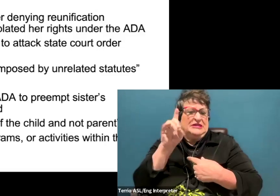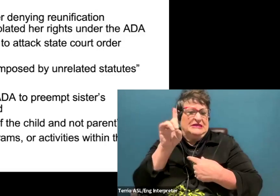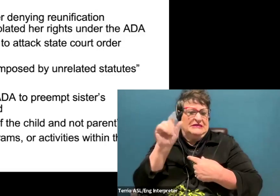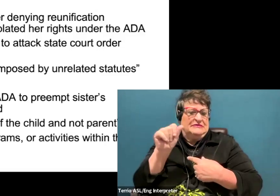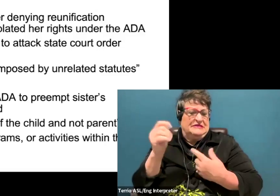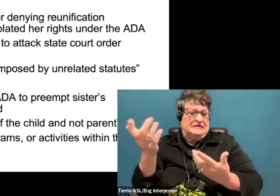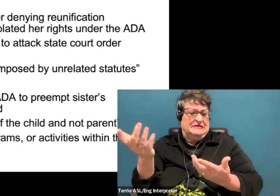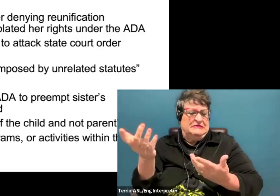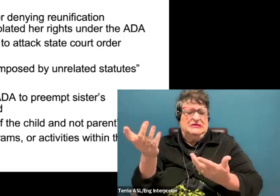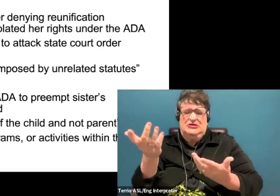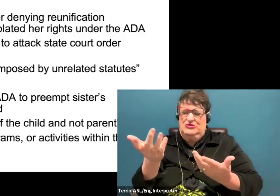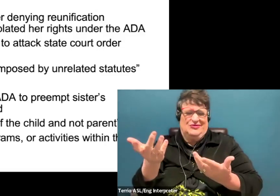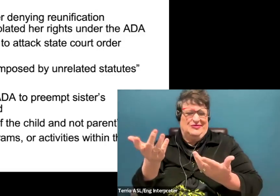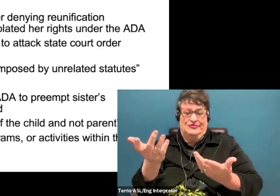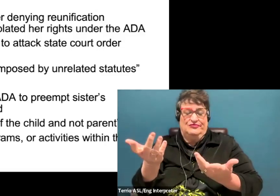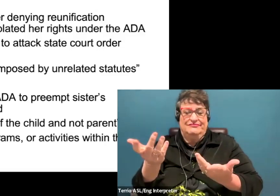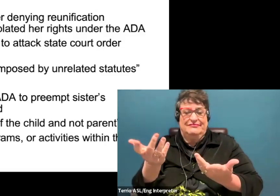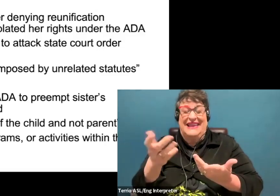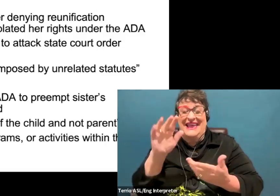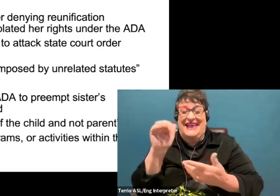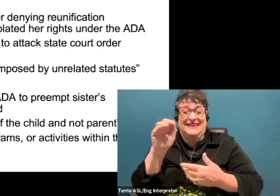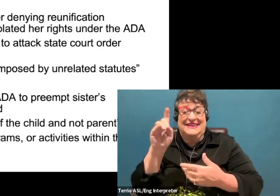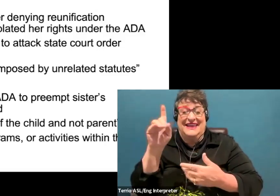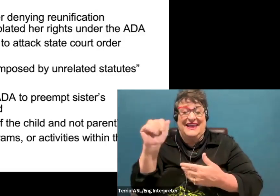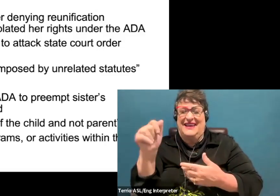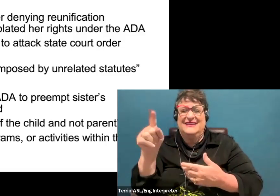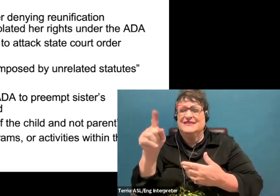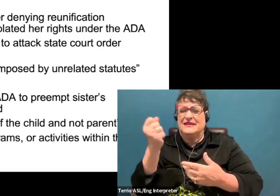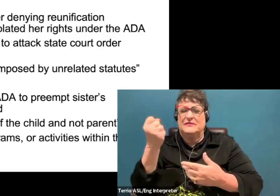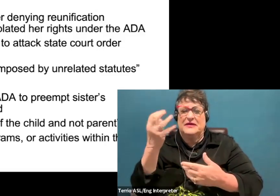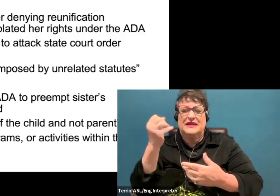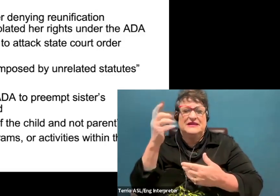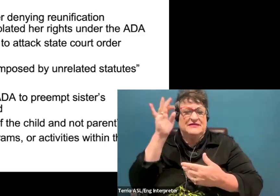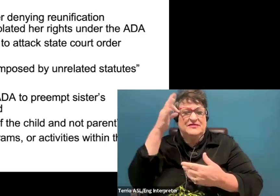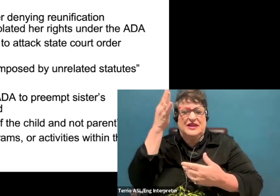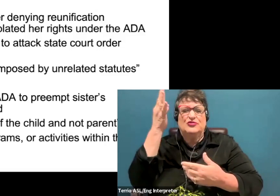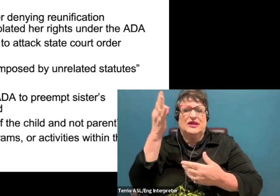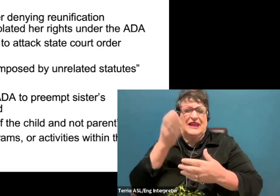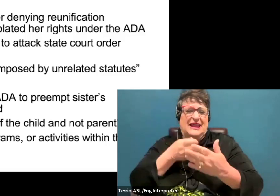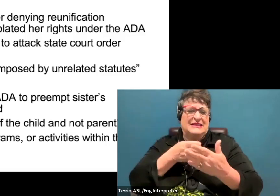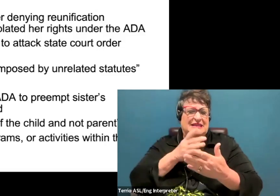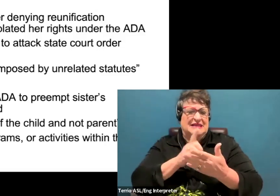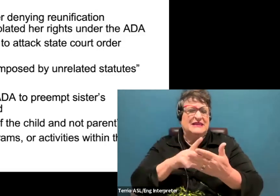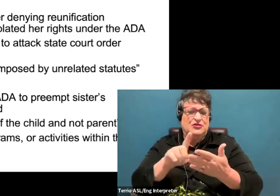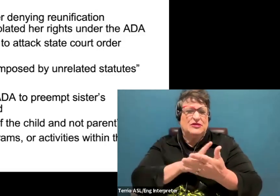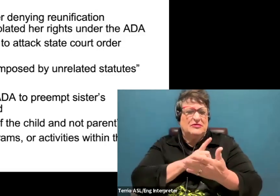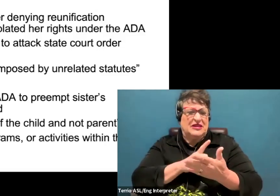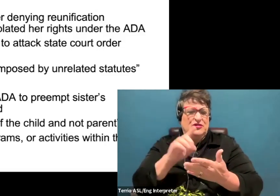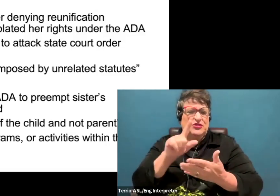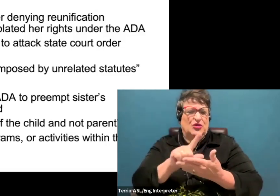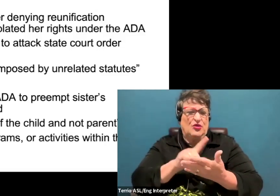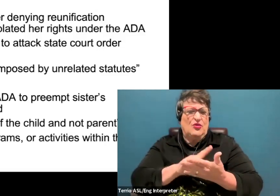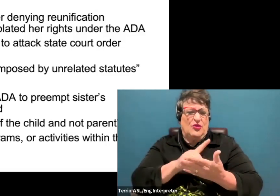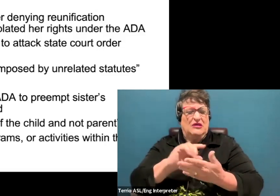And, the ADA, like a lot of federal anti discrimination laws, it sets the floor for what is required,